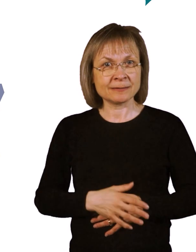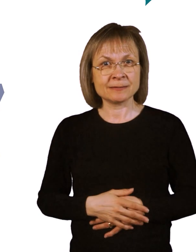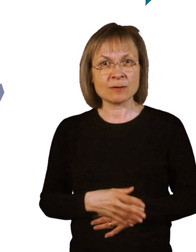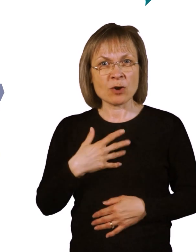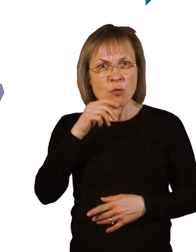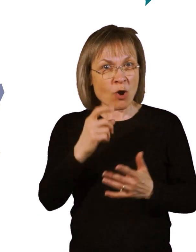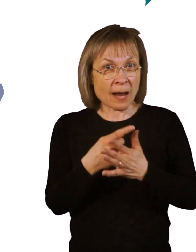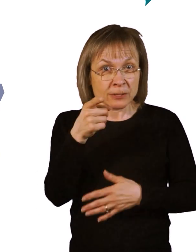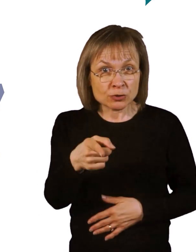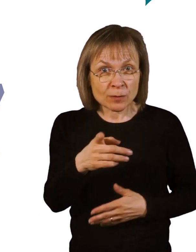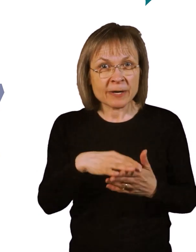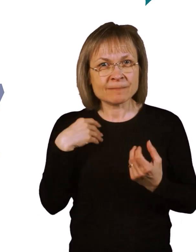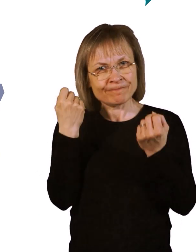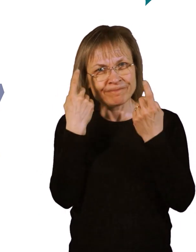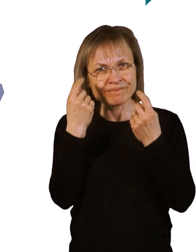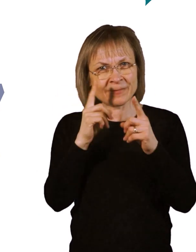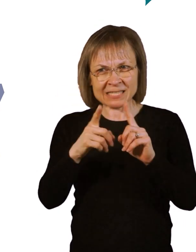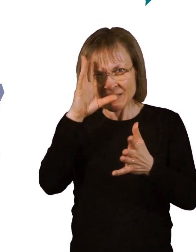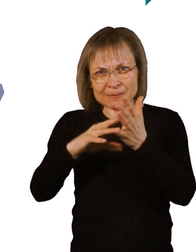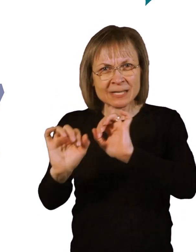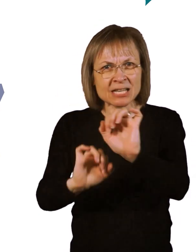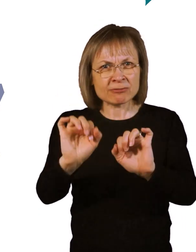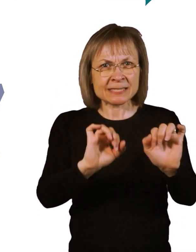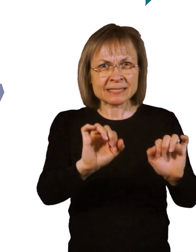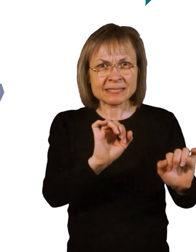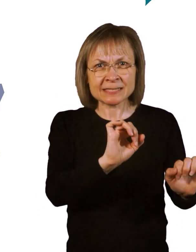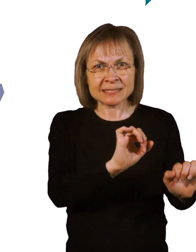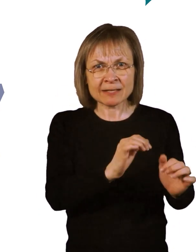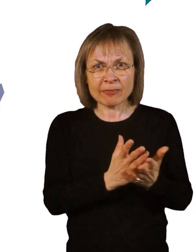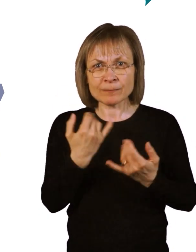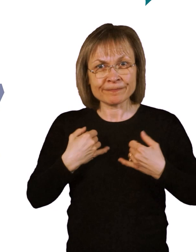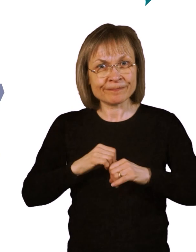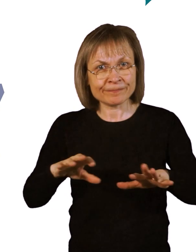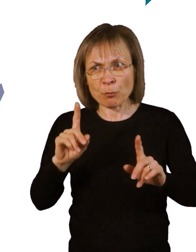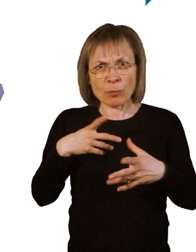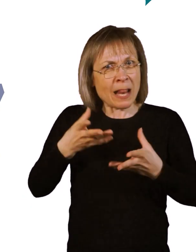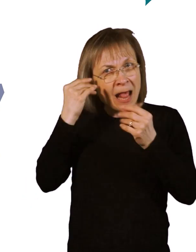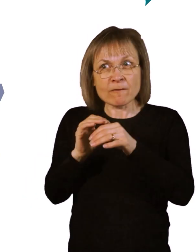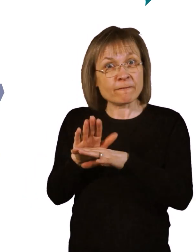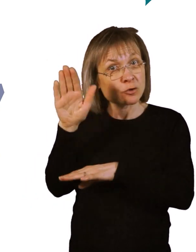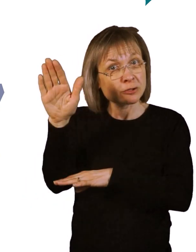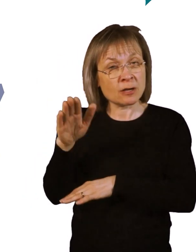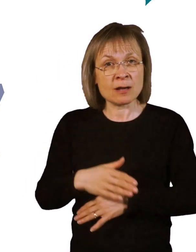We would like to know what happened to you so we can understand the different experiences people had during the pandemic and learn lessons for the future.